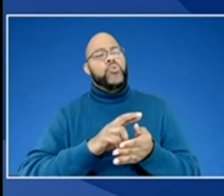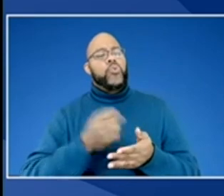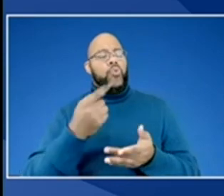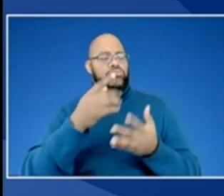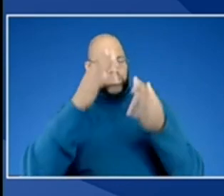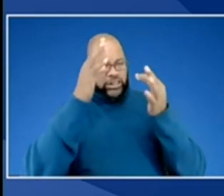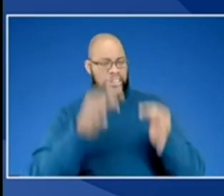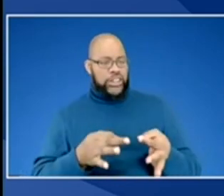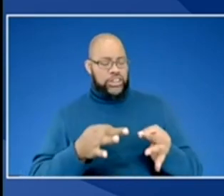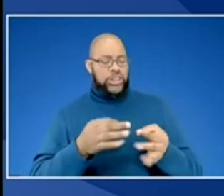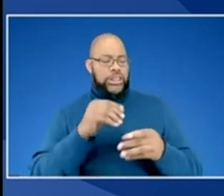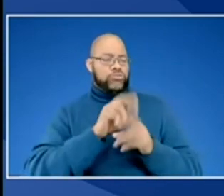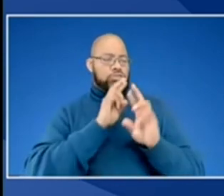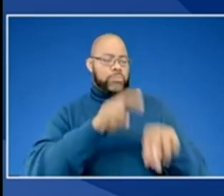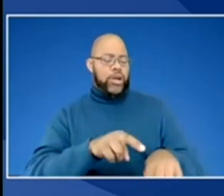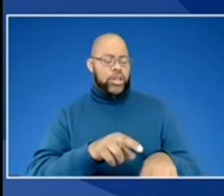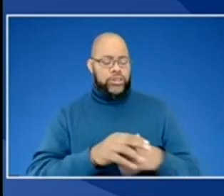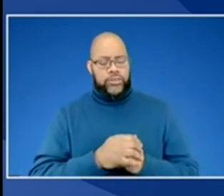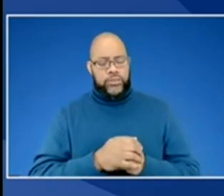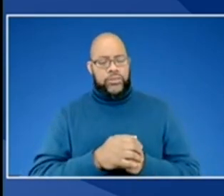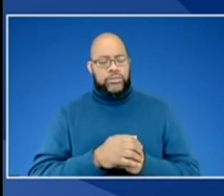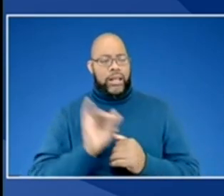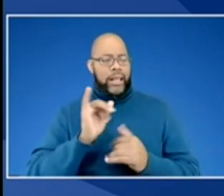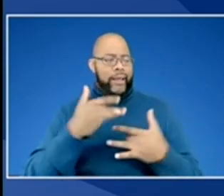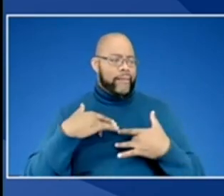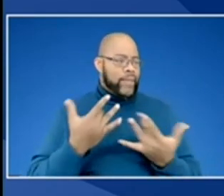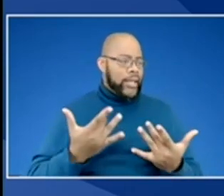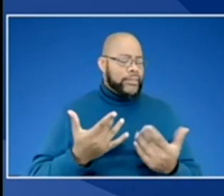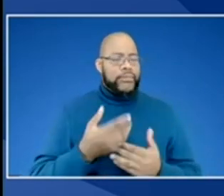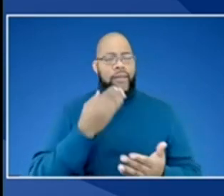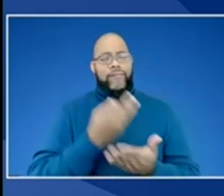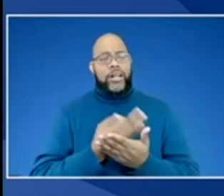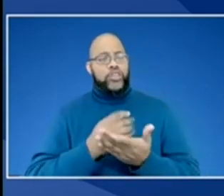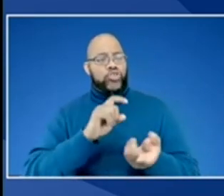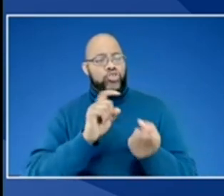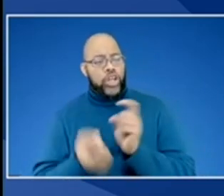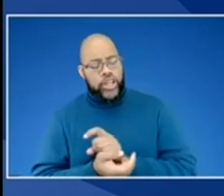to life events, financial changes, changes